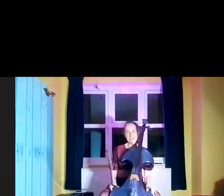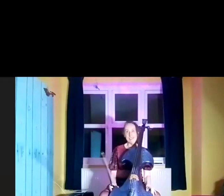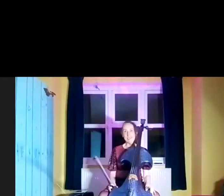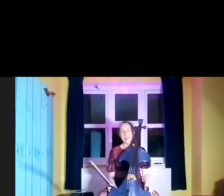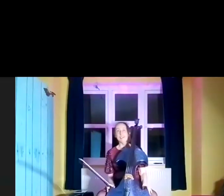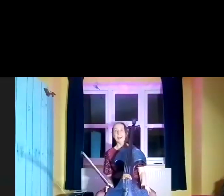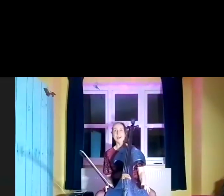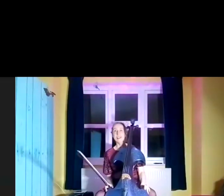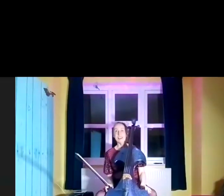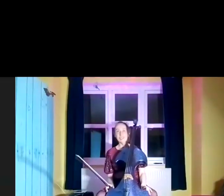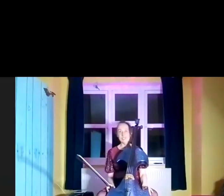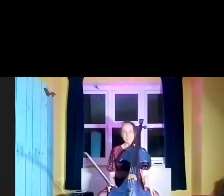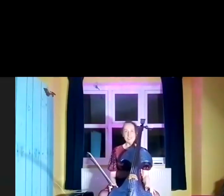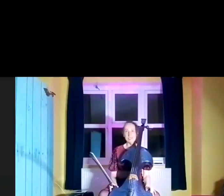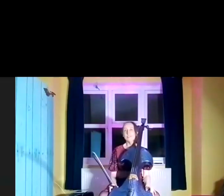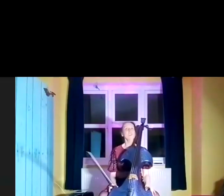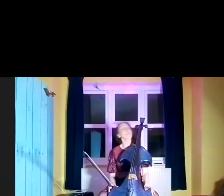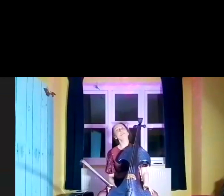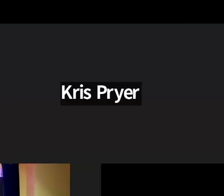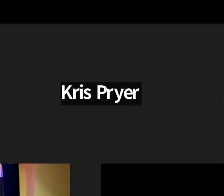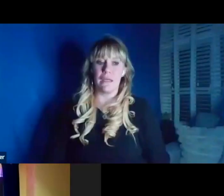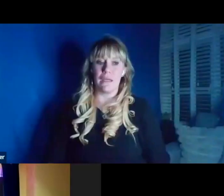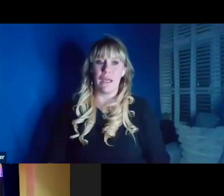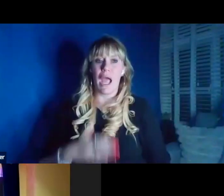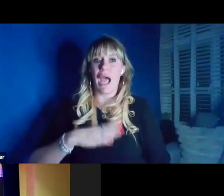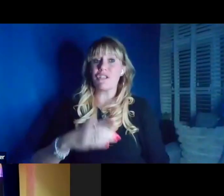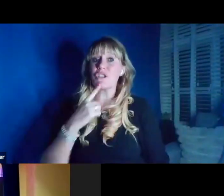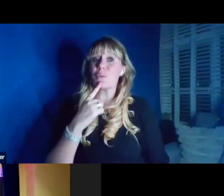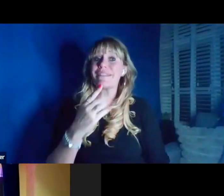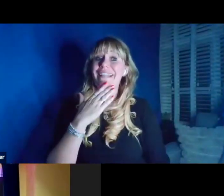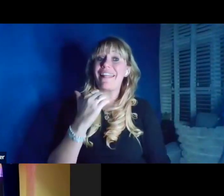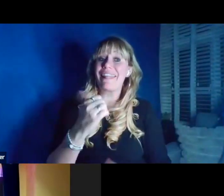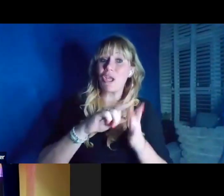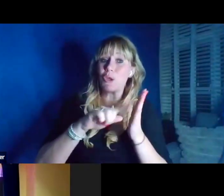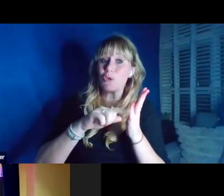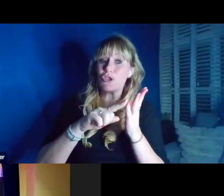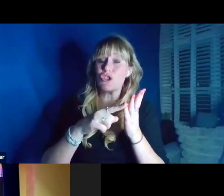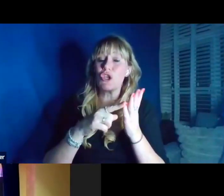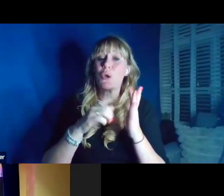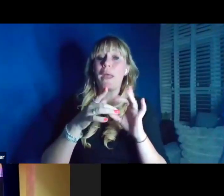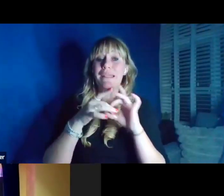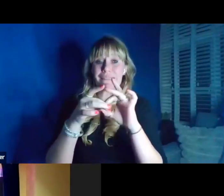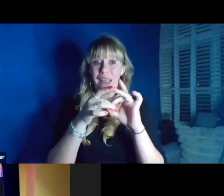Yeah that's done it. Hi sorry.